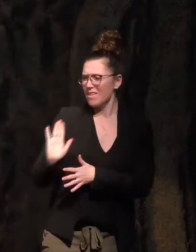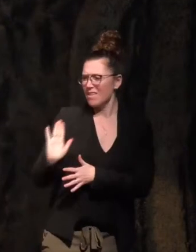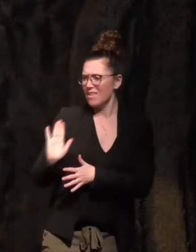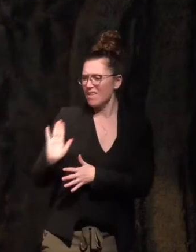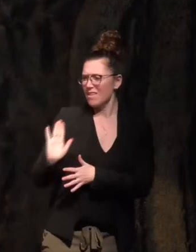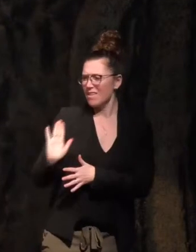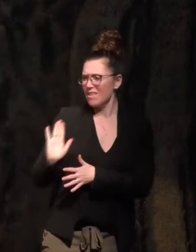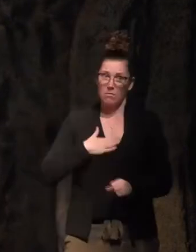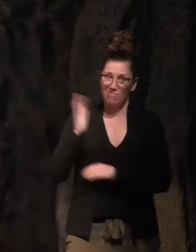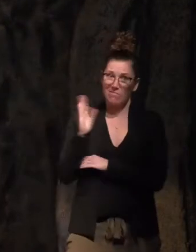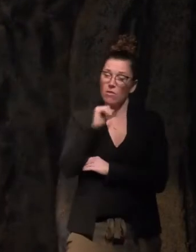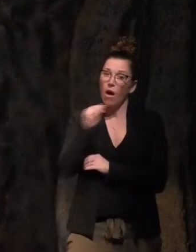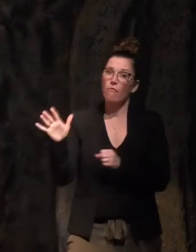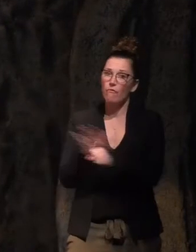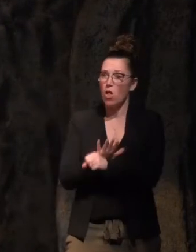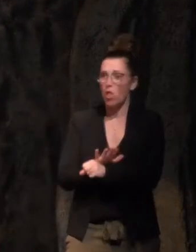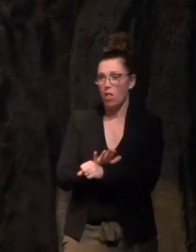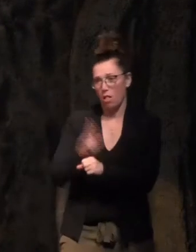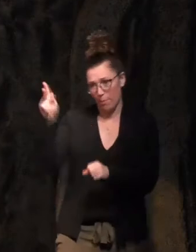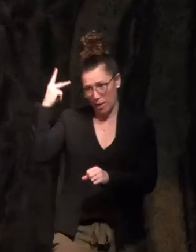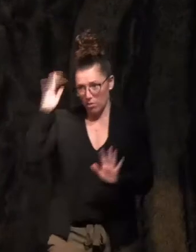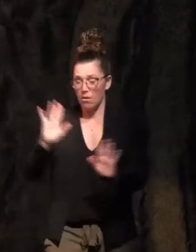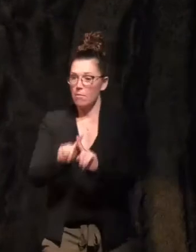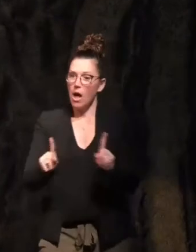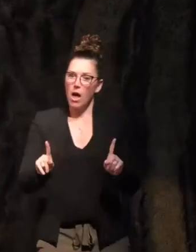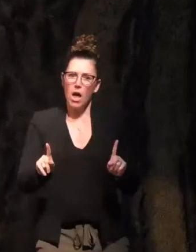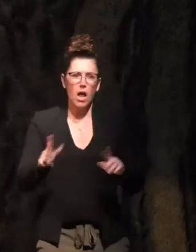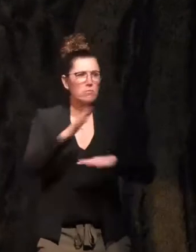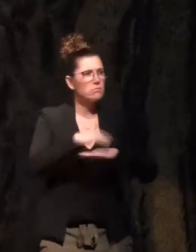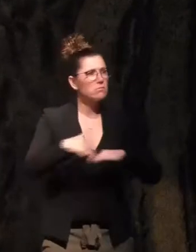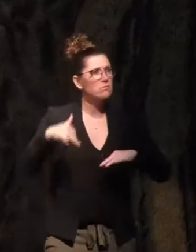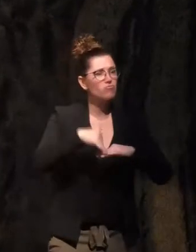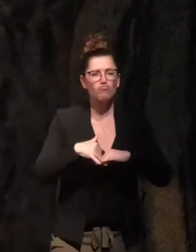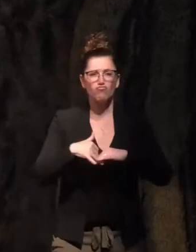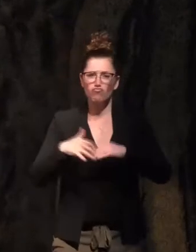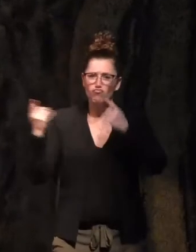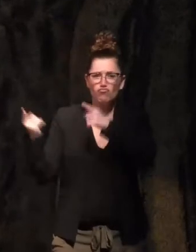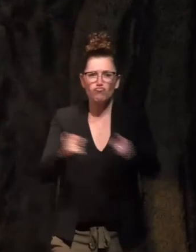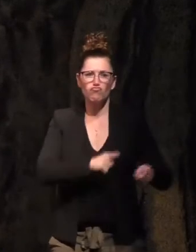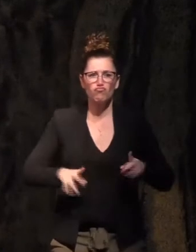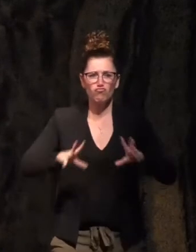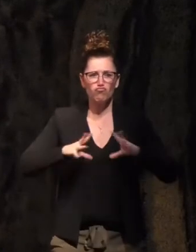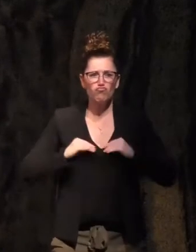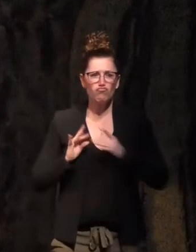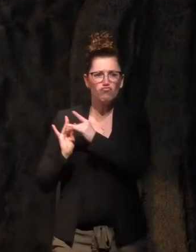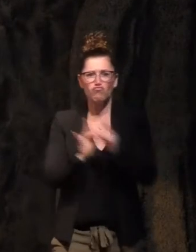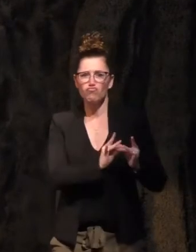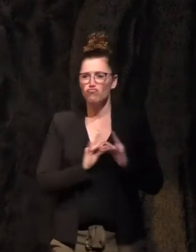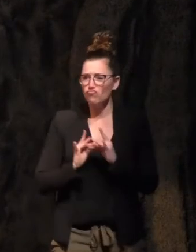but indigenous reconciliation, a work in progress and in my view, the whole liberal government